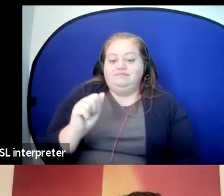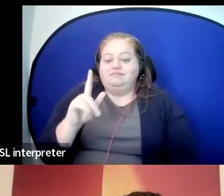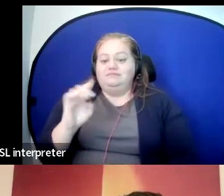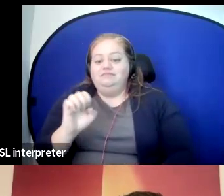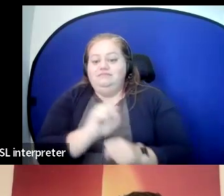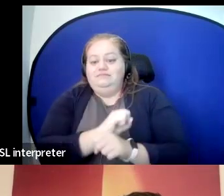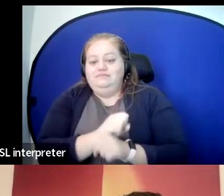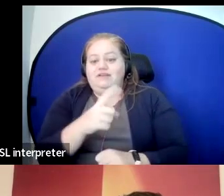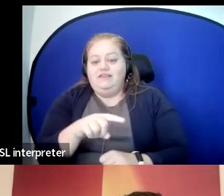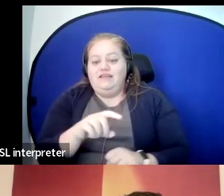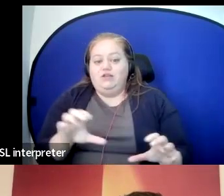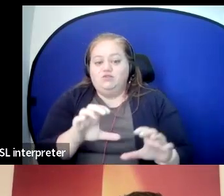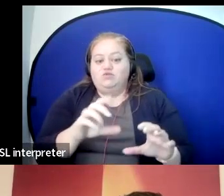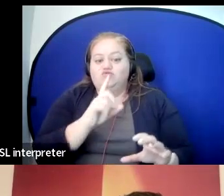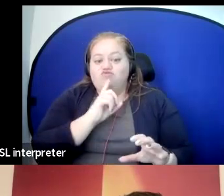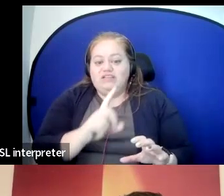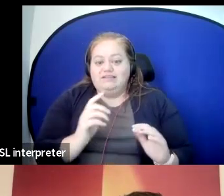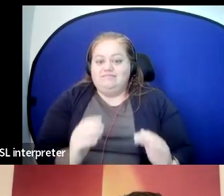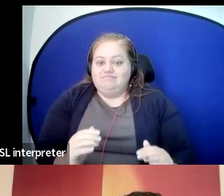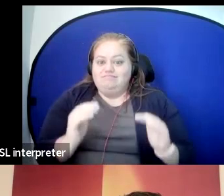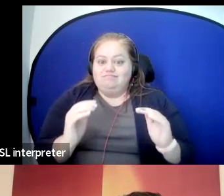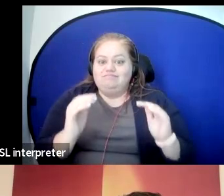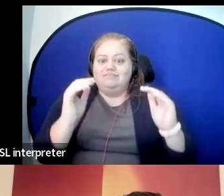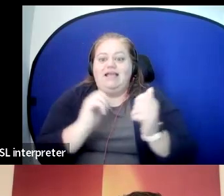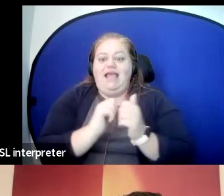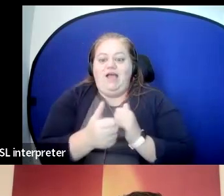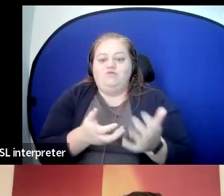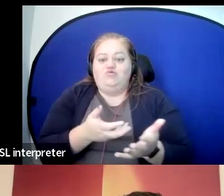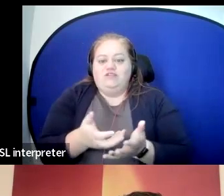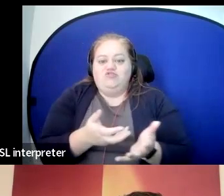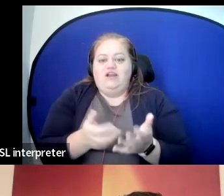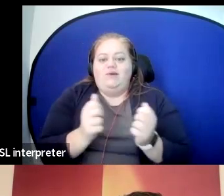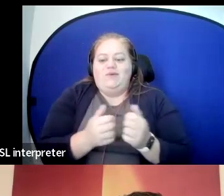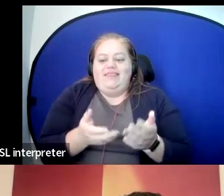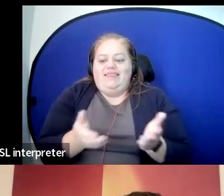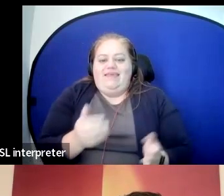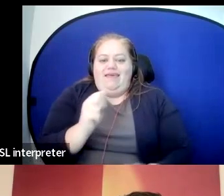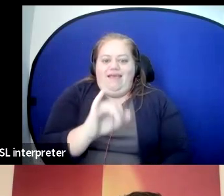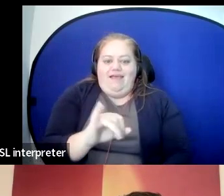they're really enabling new ways of interacting with new ways of making sense of the world.